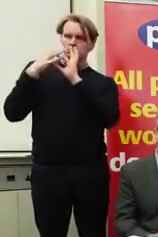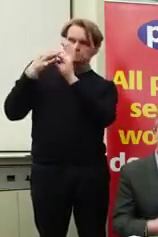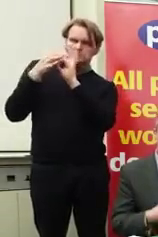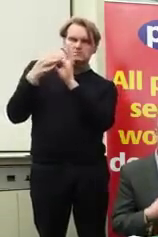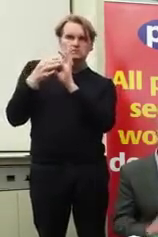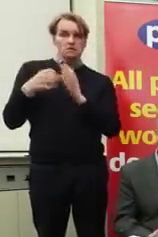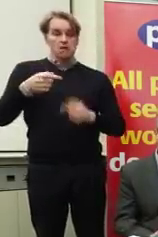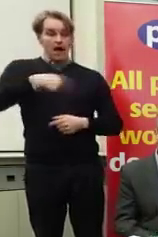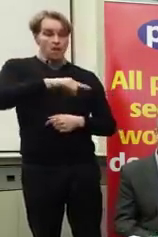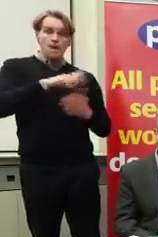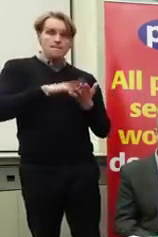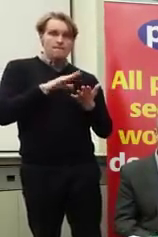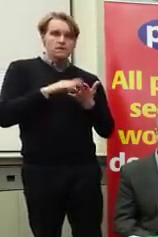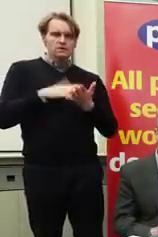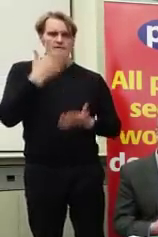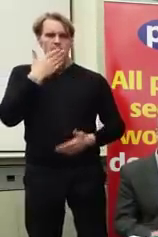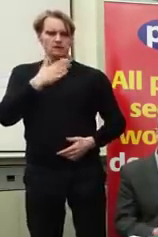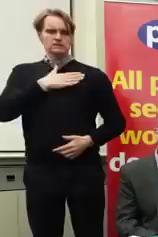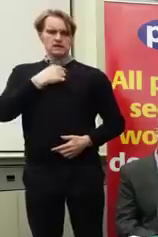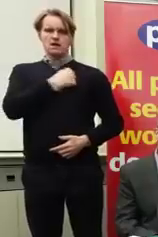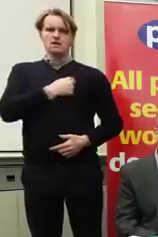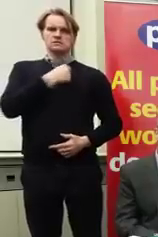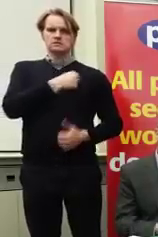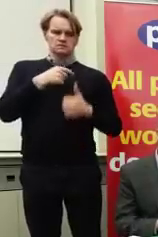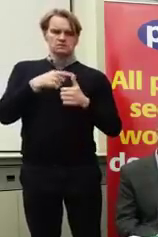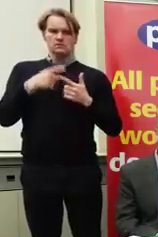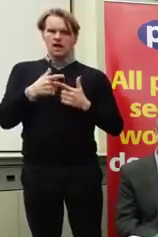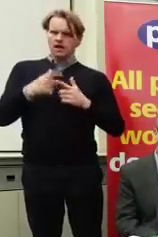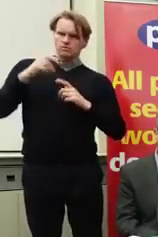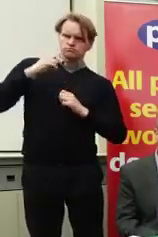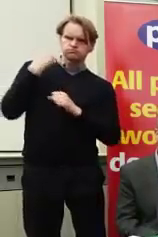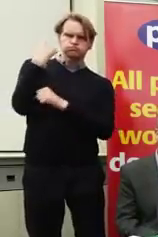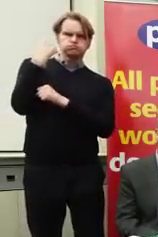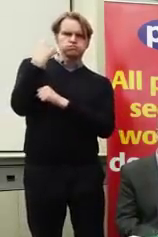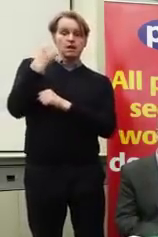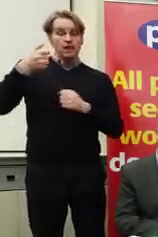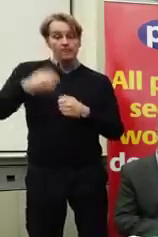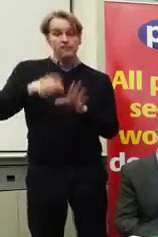wearing our stickers, and making it clear that this must be the year when the cut